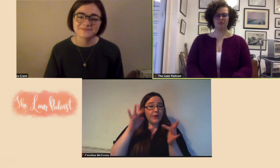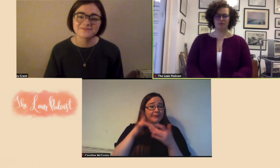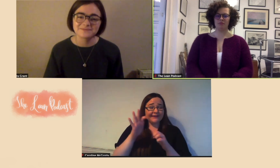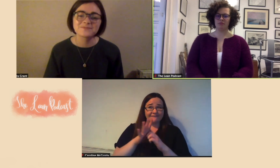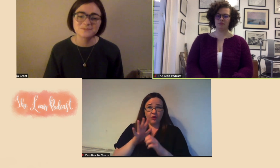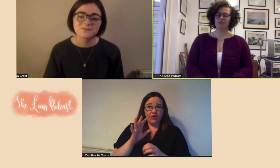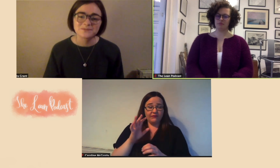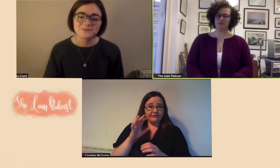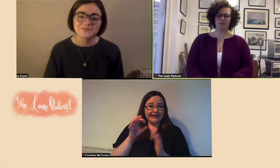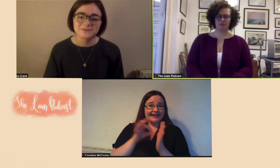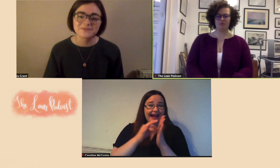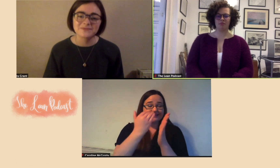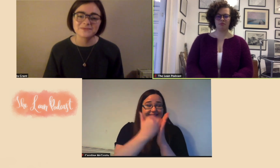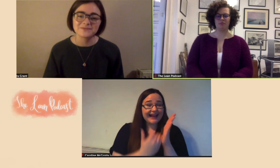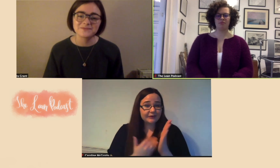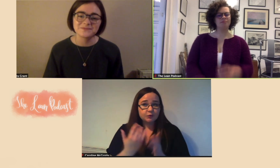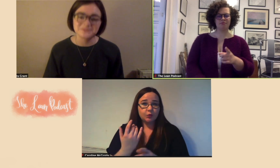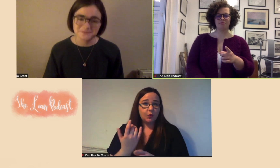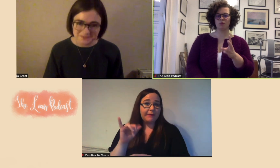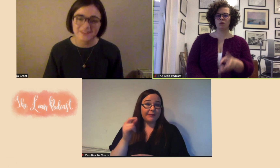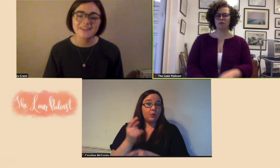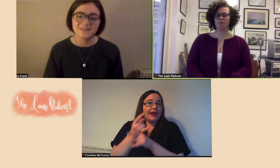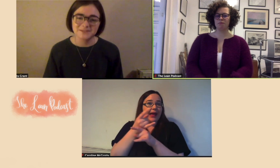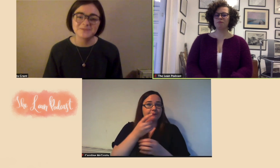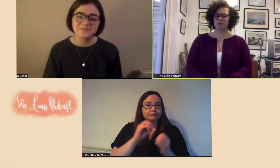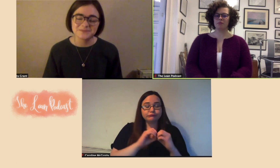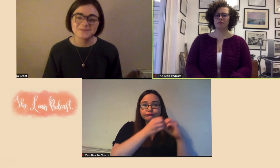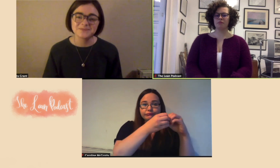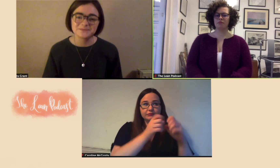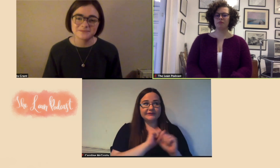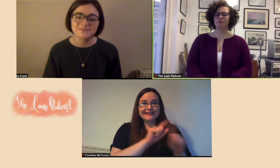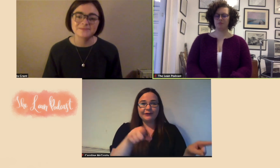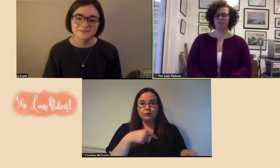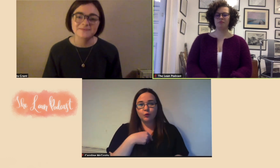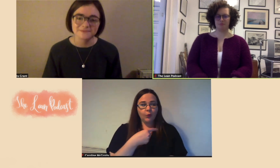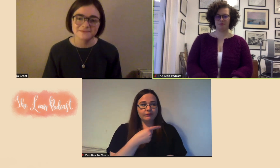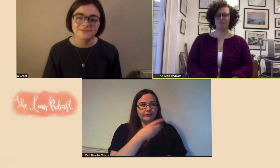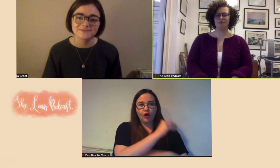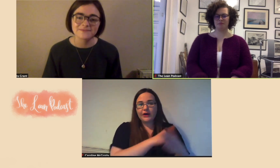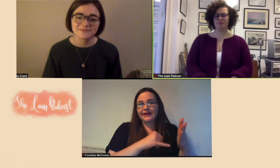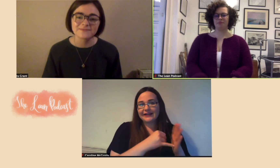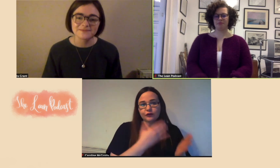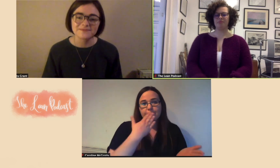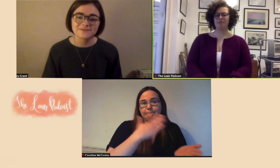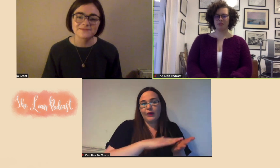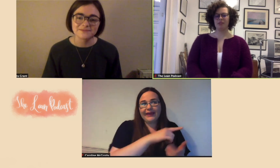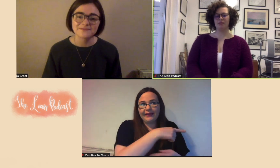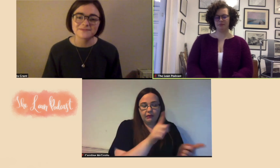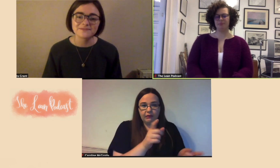Or if they have any advice or even here in Ahead in our organization, our website, we have the guidelines there.